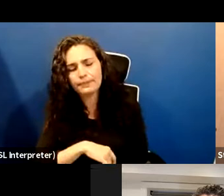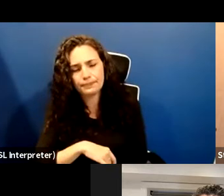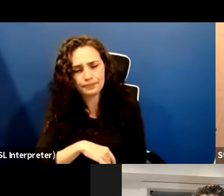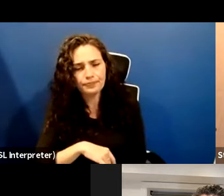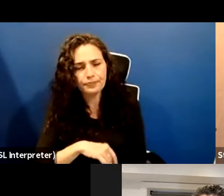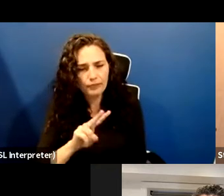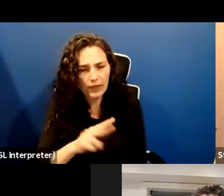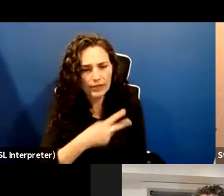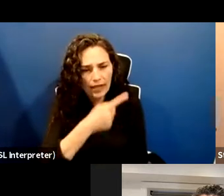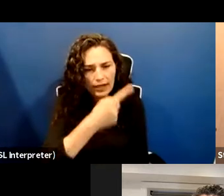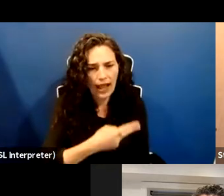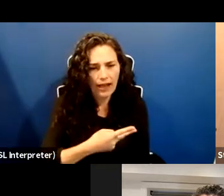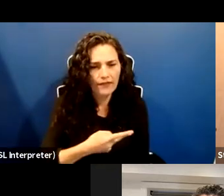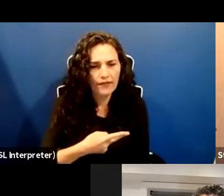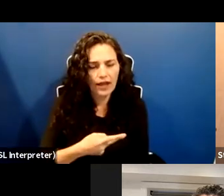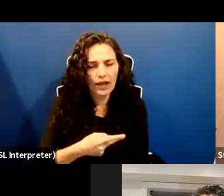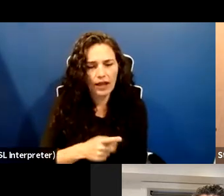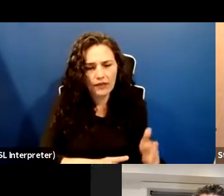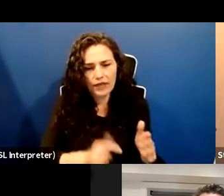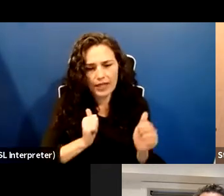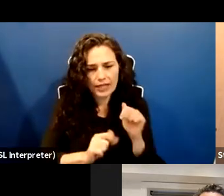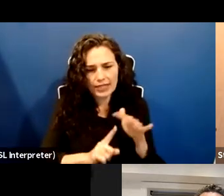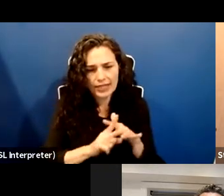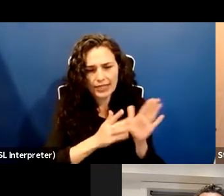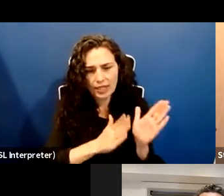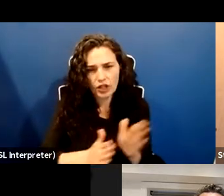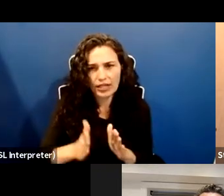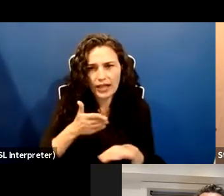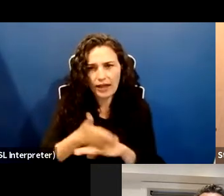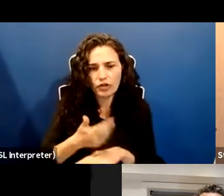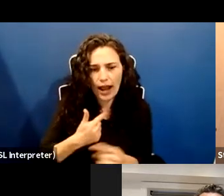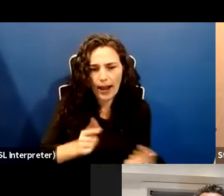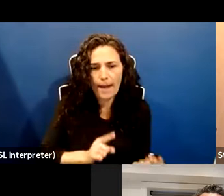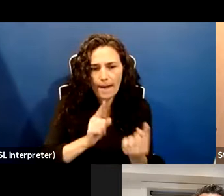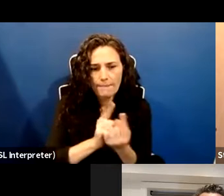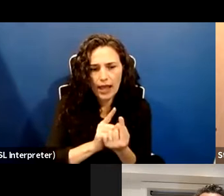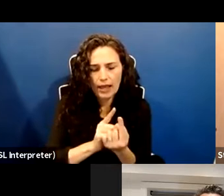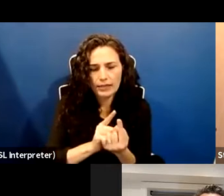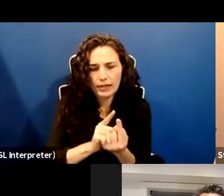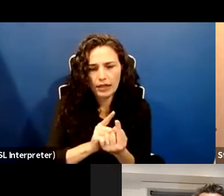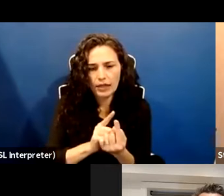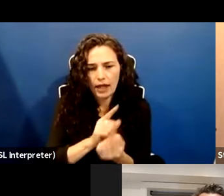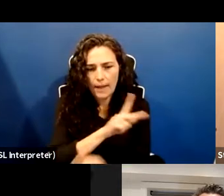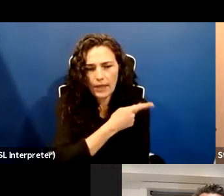after I met one of the patients that was coping with depression, you know, mental health